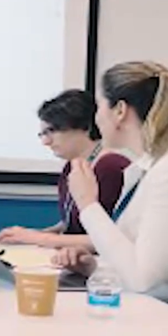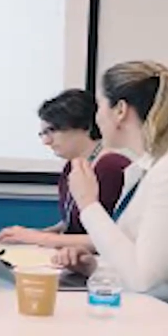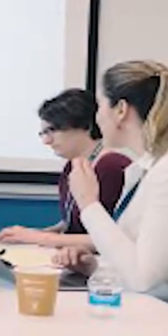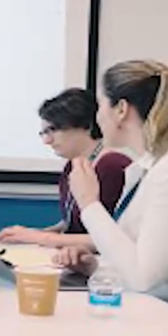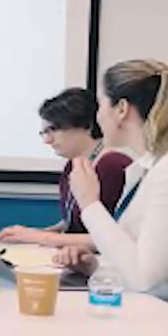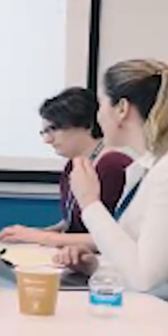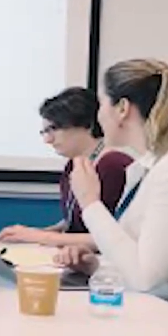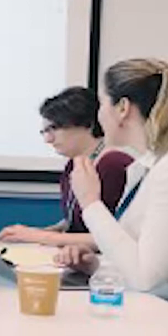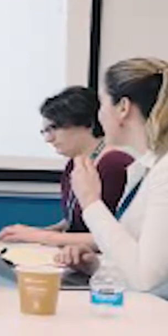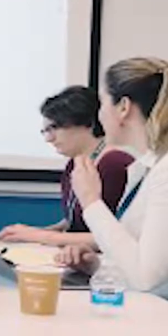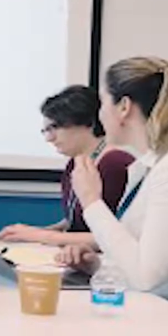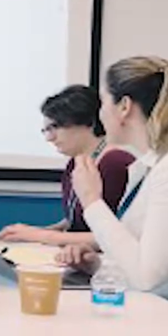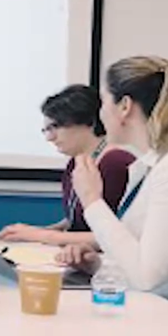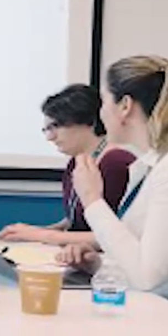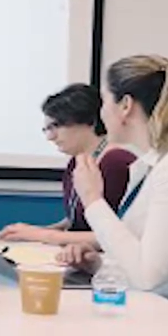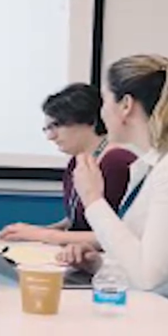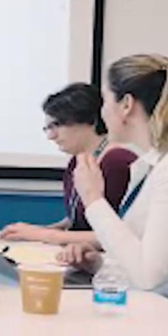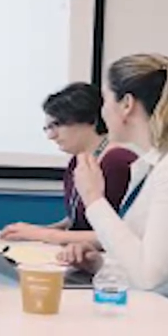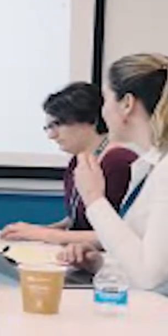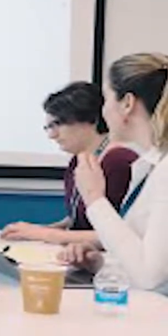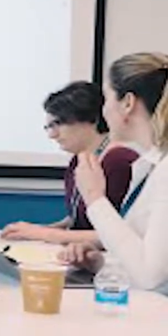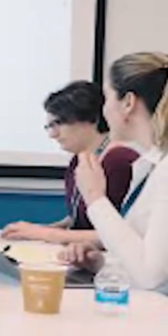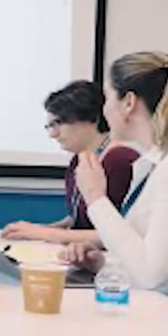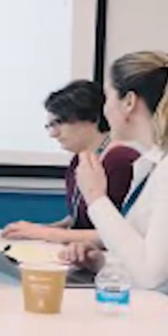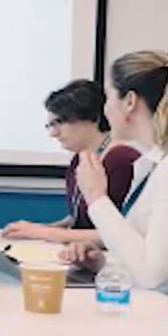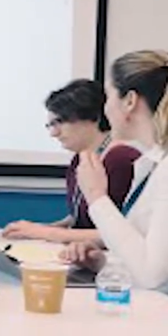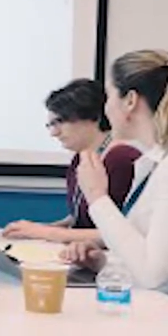from stars in the Transiting Exoplanet Survey Satellite